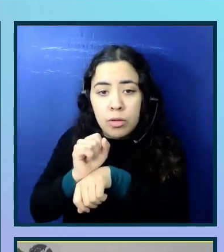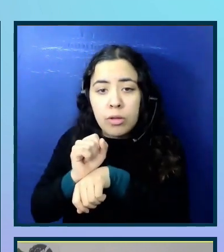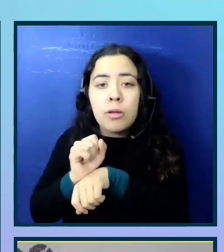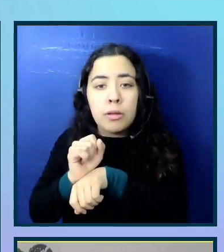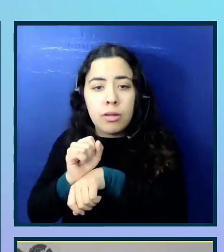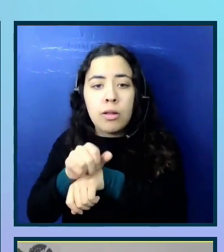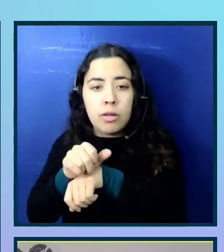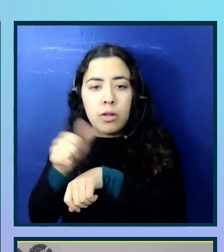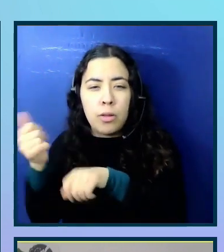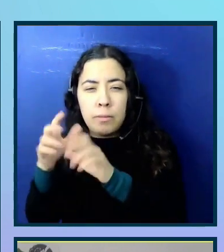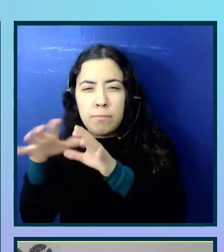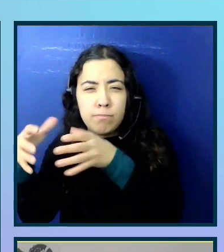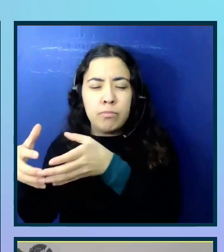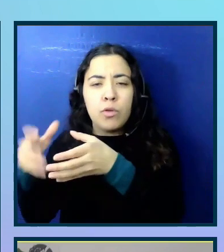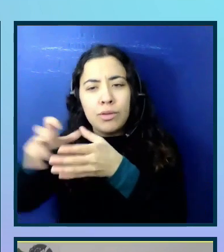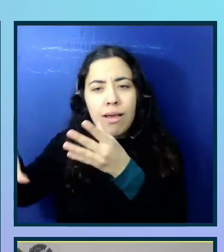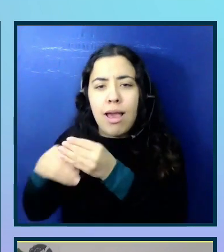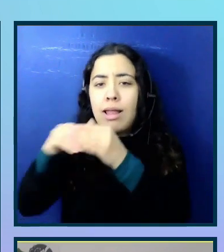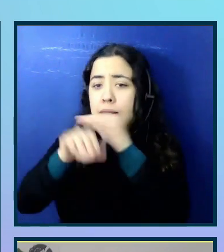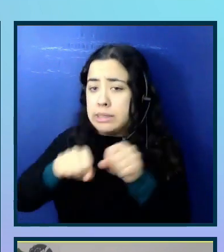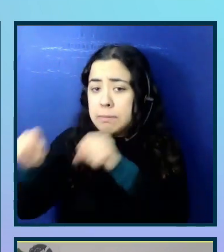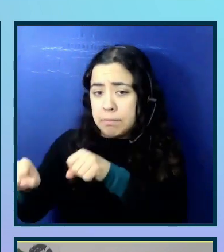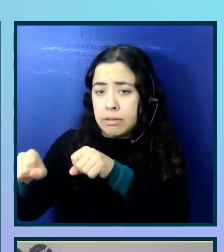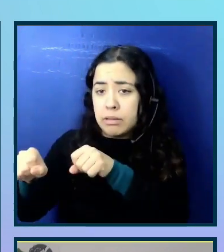as part of the definition of done for certain environments.